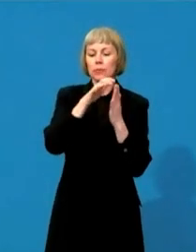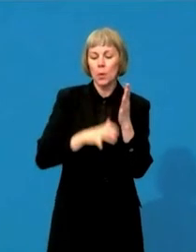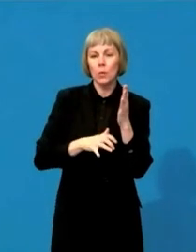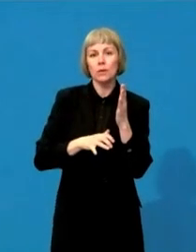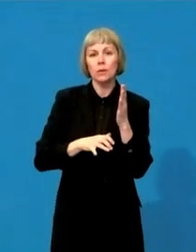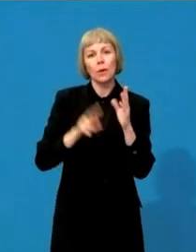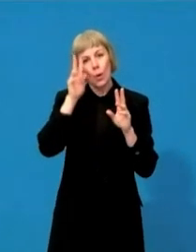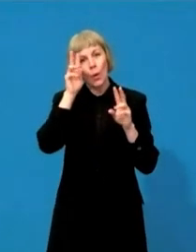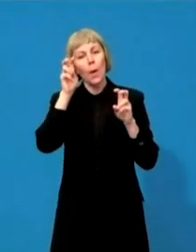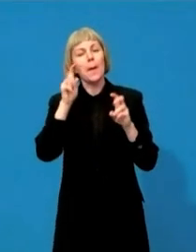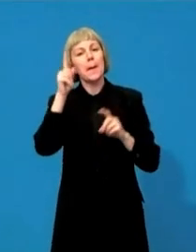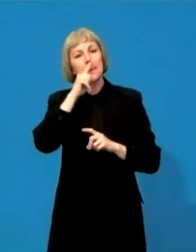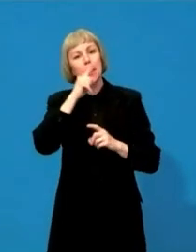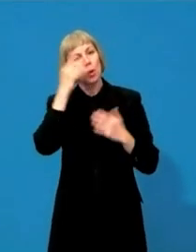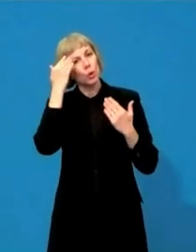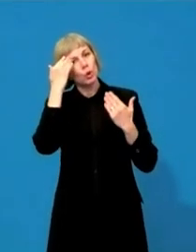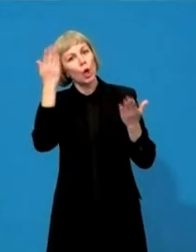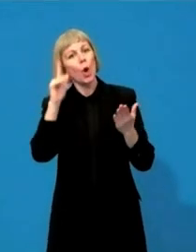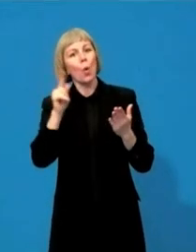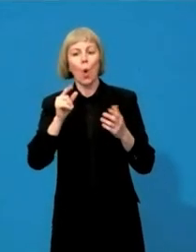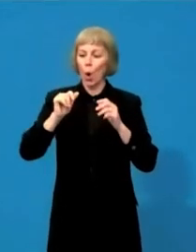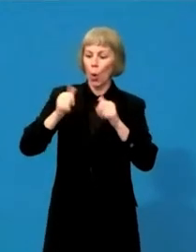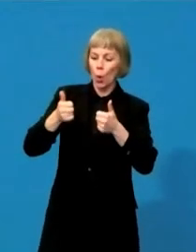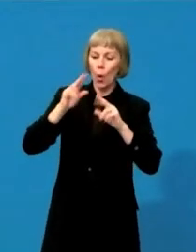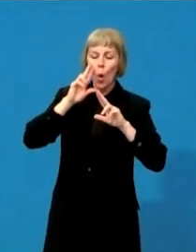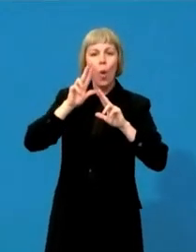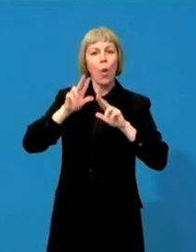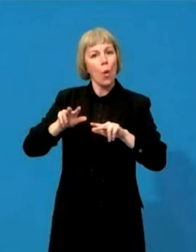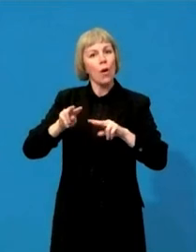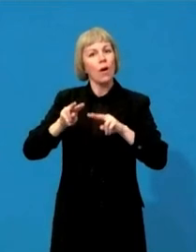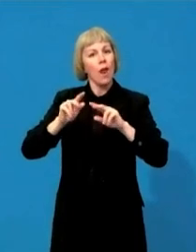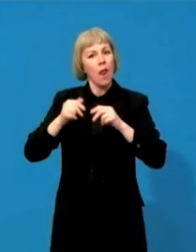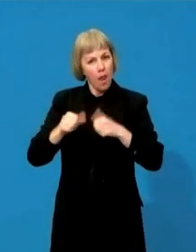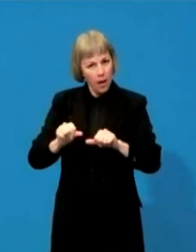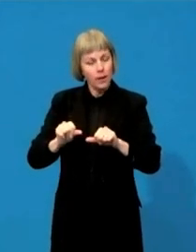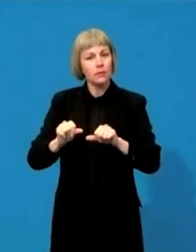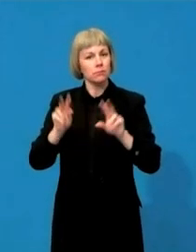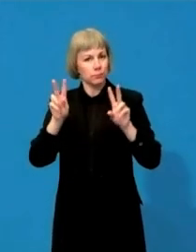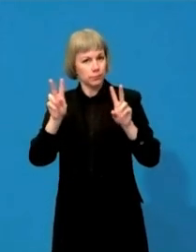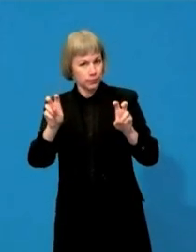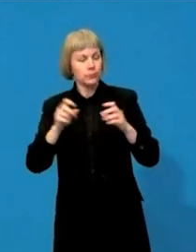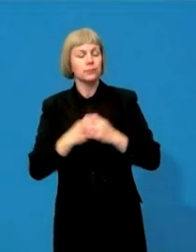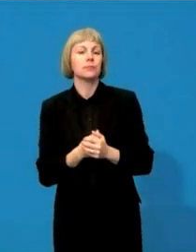Good Looks Like." Can you tell the Commissioners about how and why